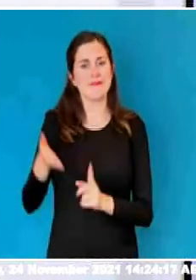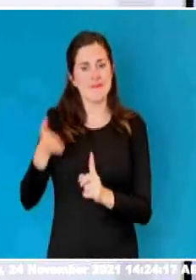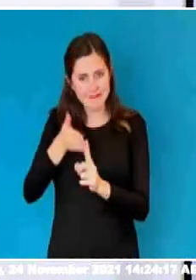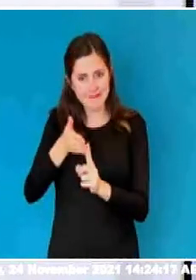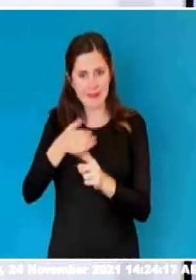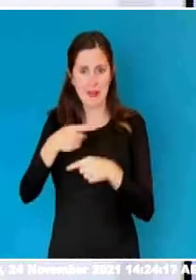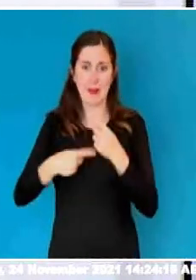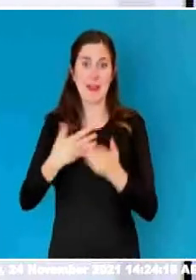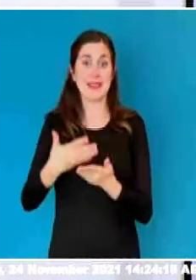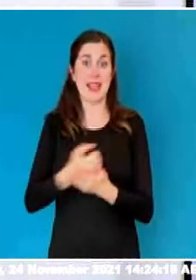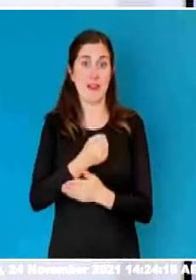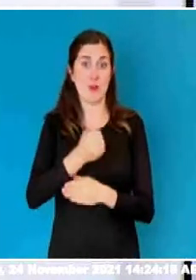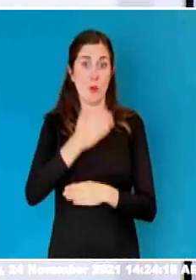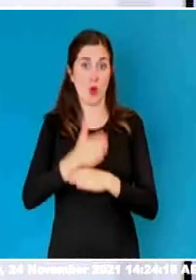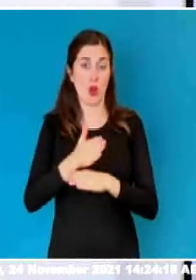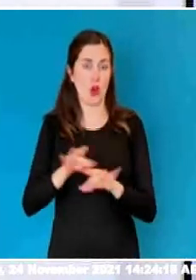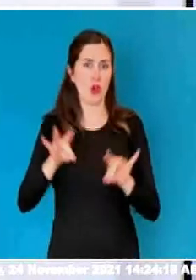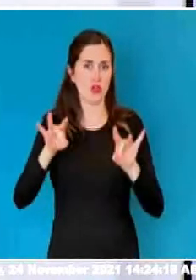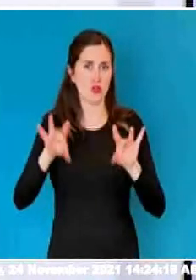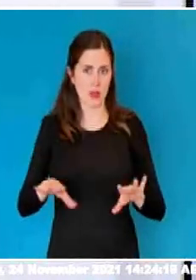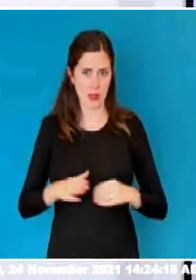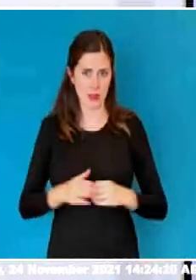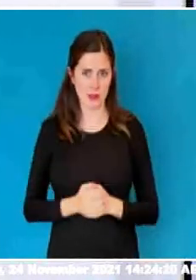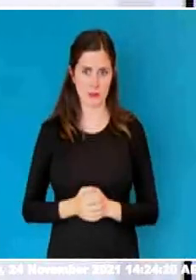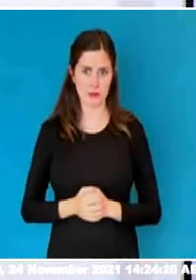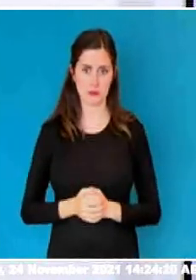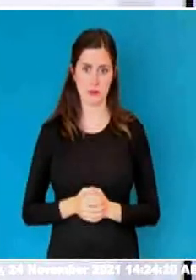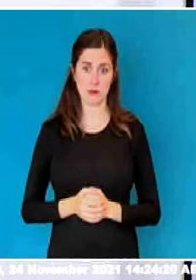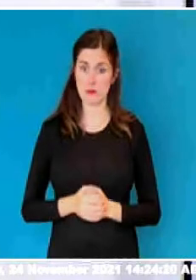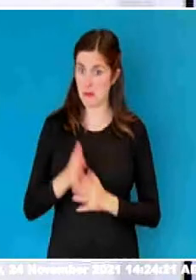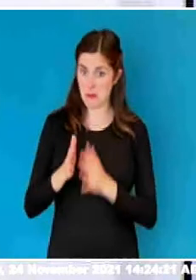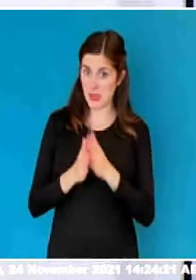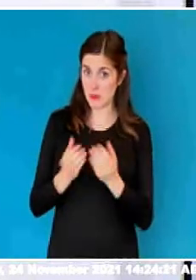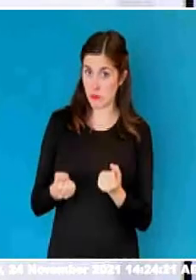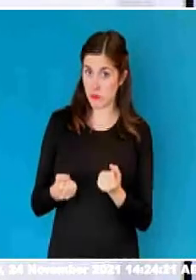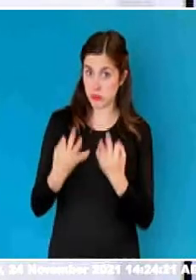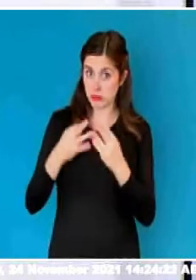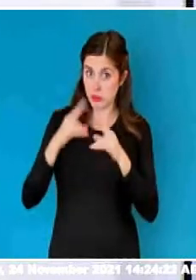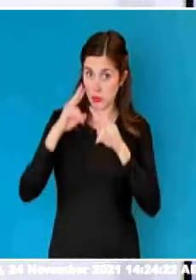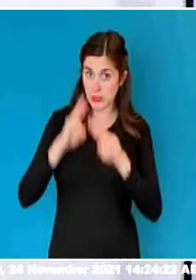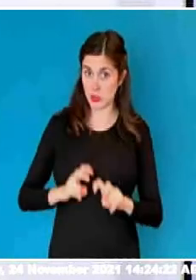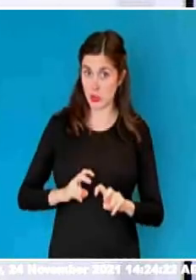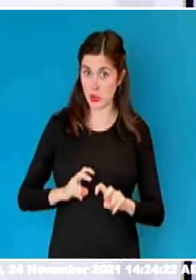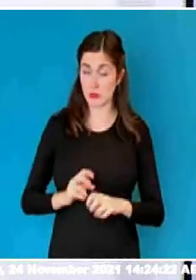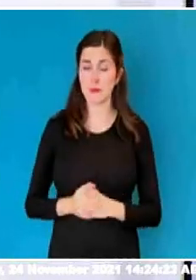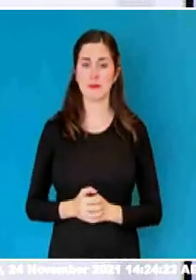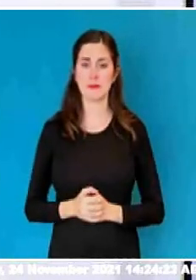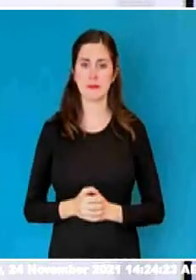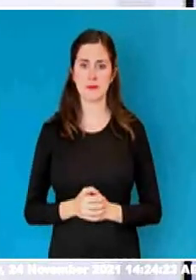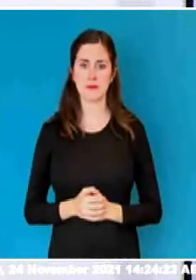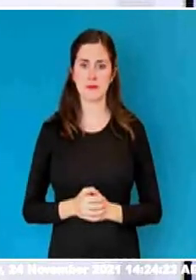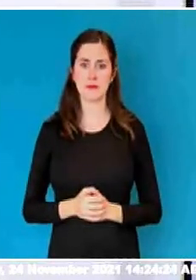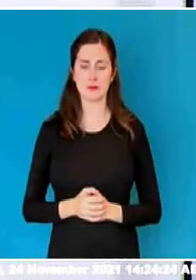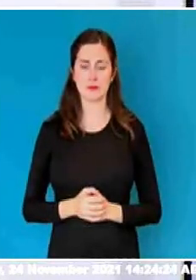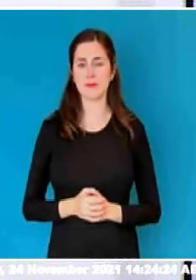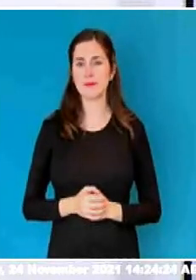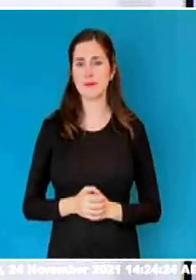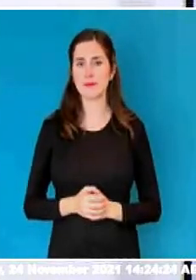And do I take it that MsÂ Baxter's answer means none? Yes, that's correct, Ms Eastman.